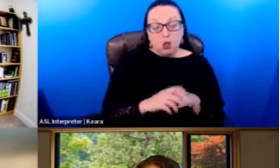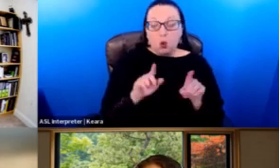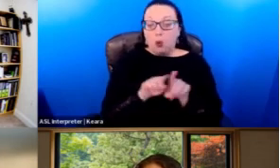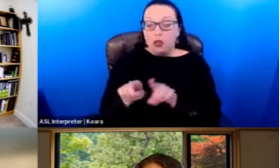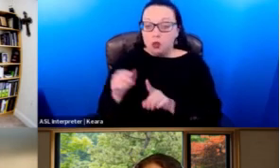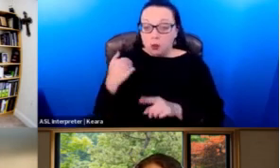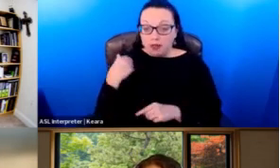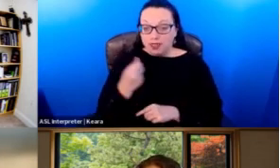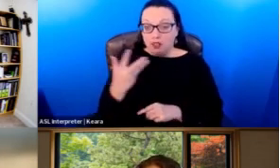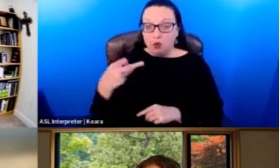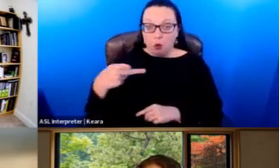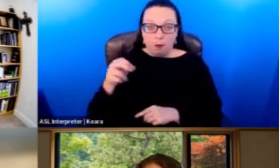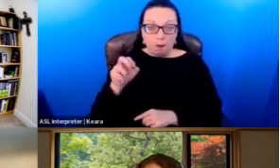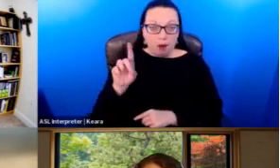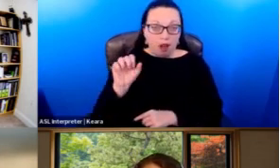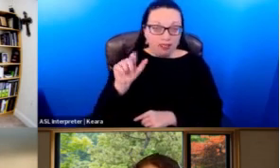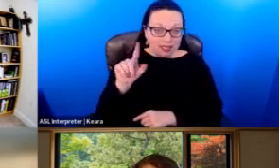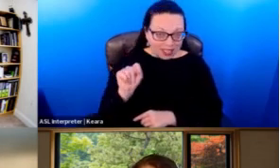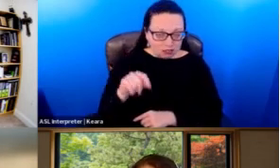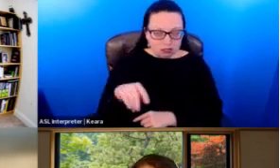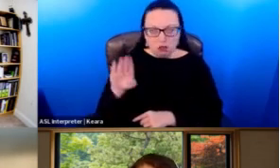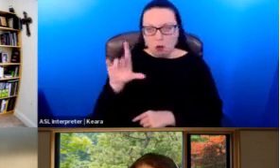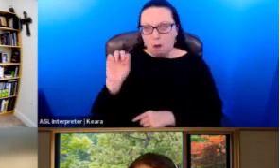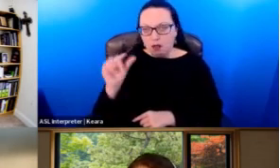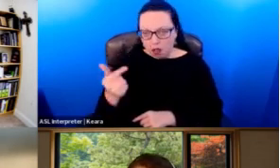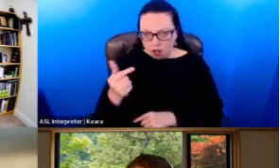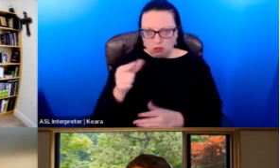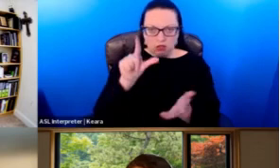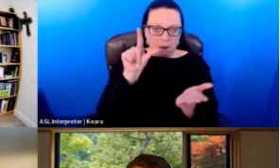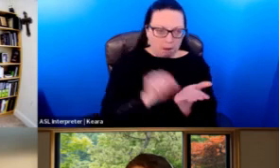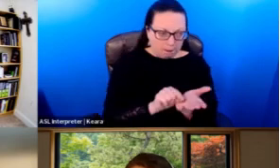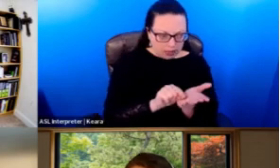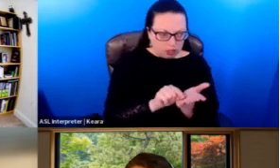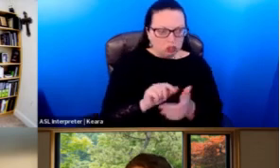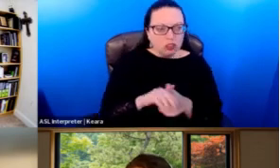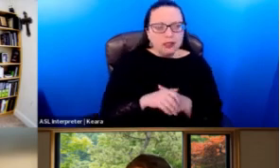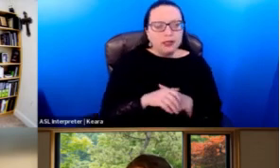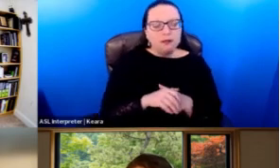DETAC. We'll talk about blogs and podcasts in more detail. Okay. We also have a Learning